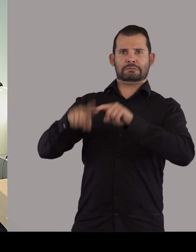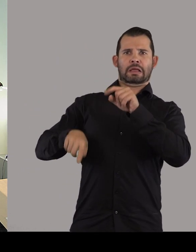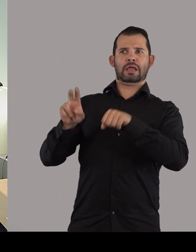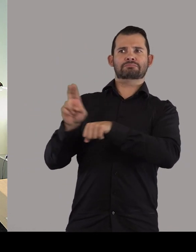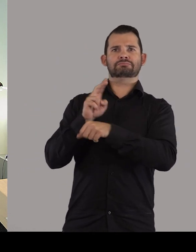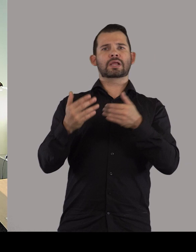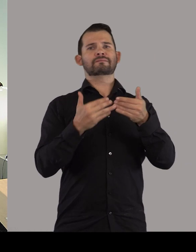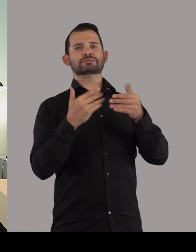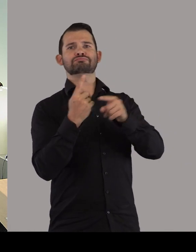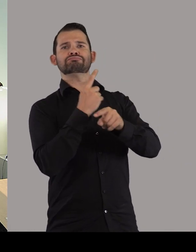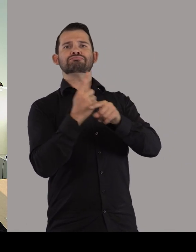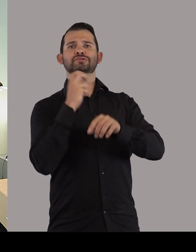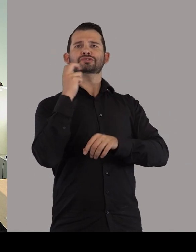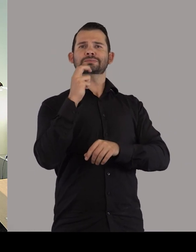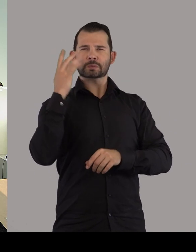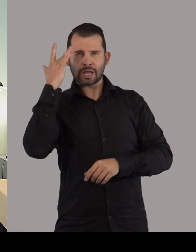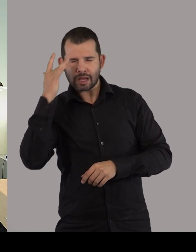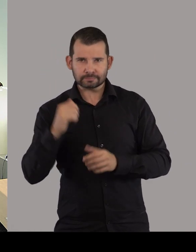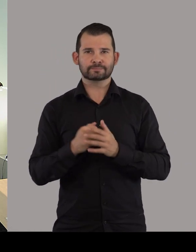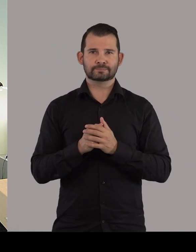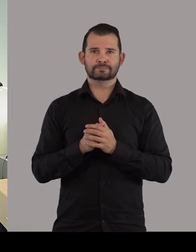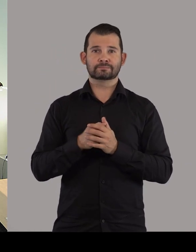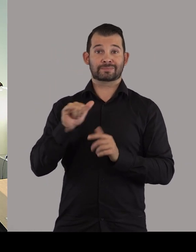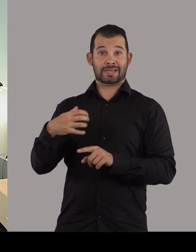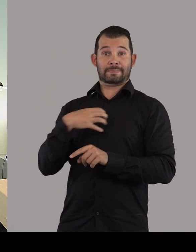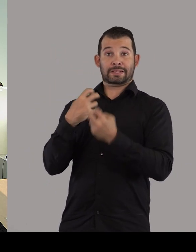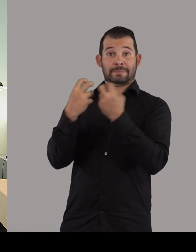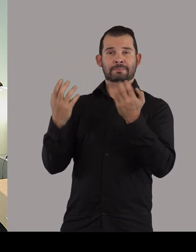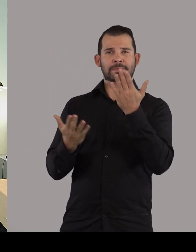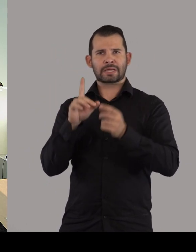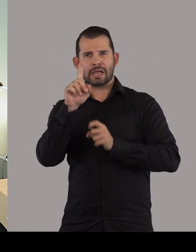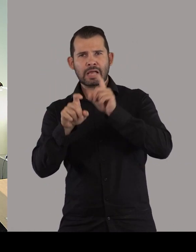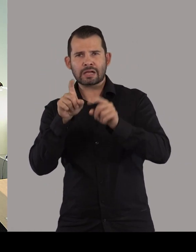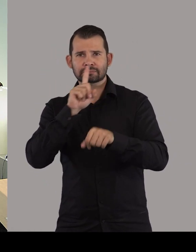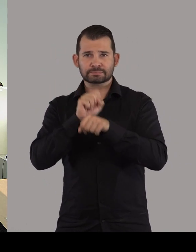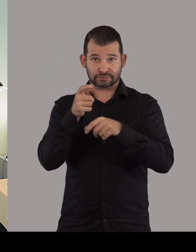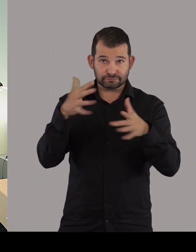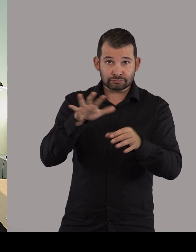The appeal panel may ask you whether you have done the TTC’s travel training program,